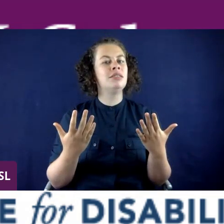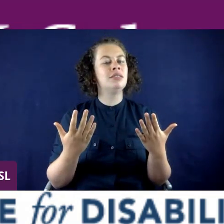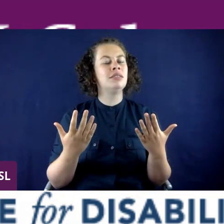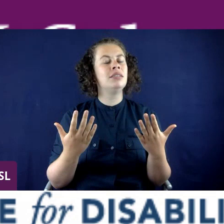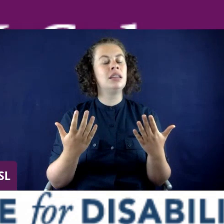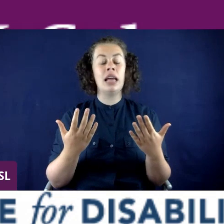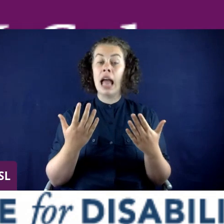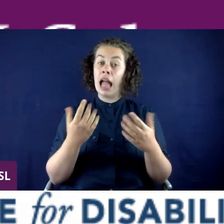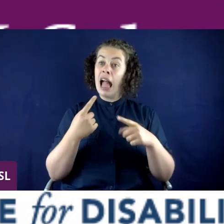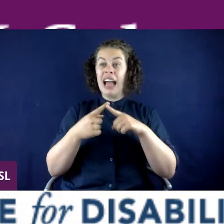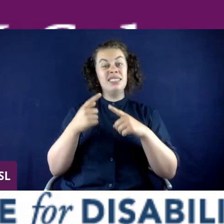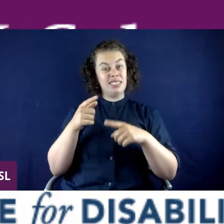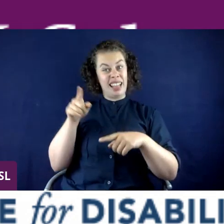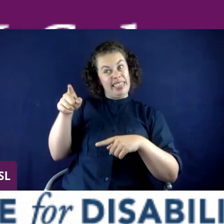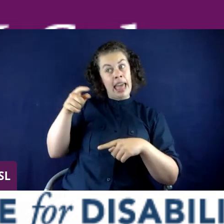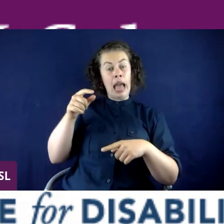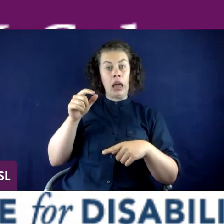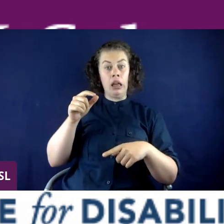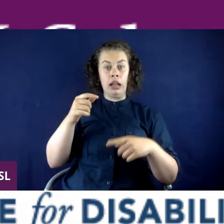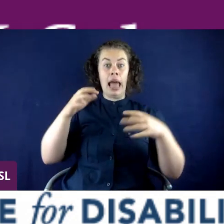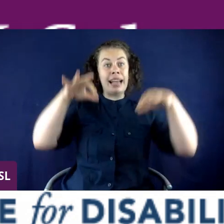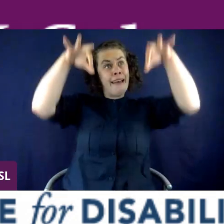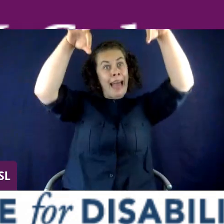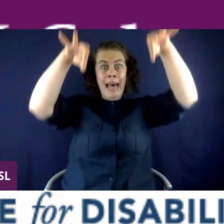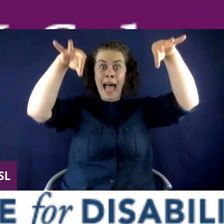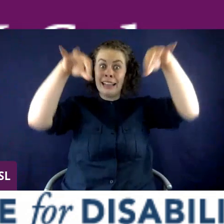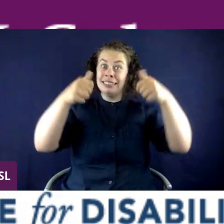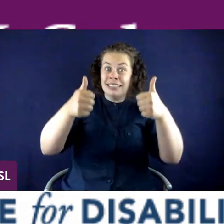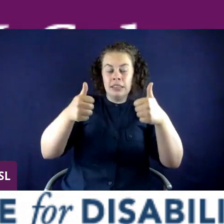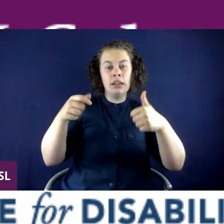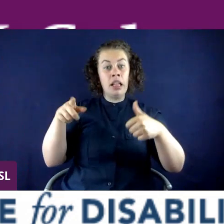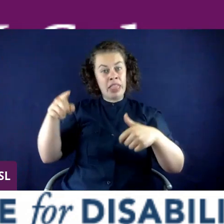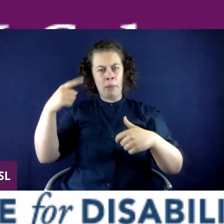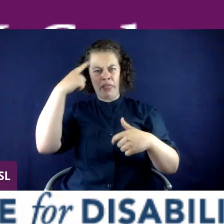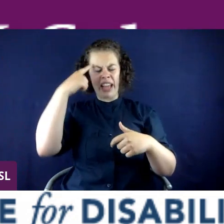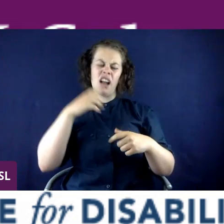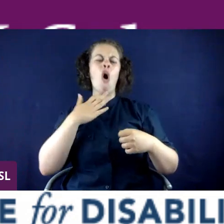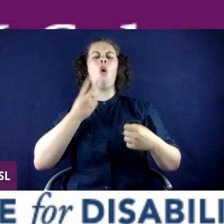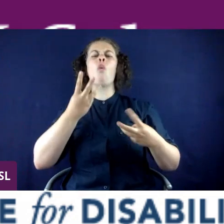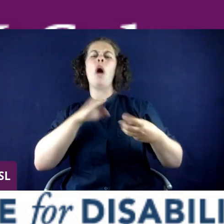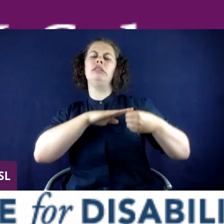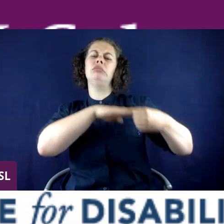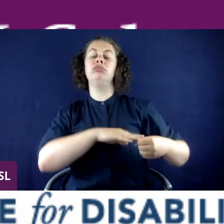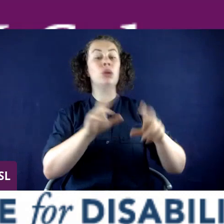We have just been born into and a blister society because